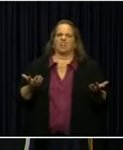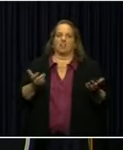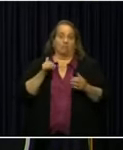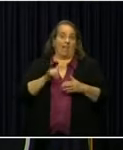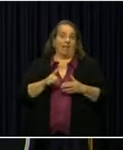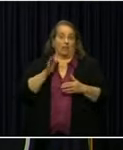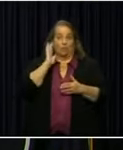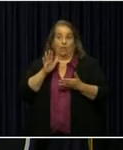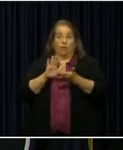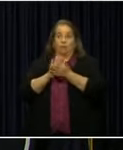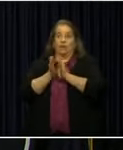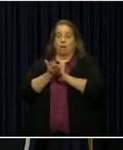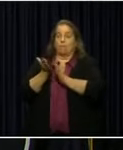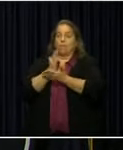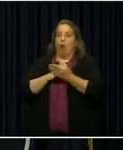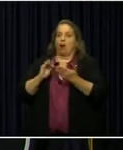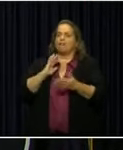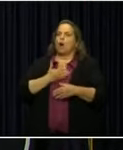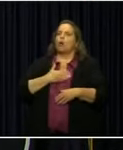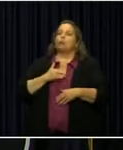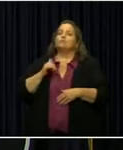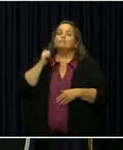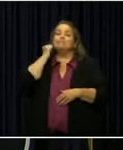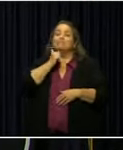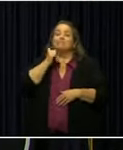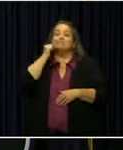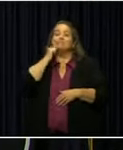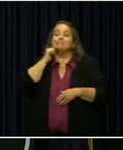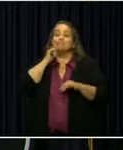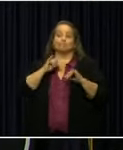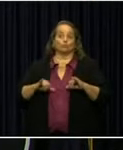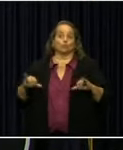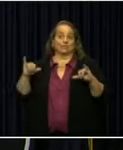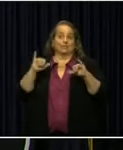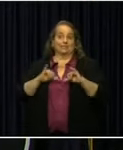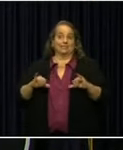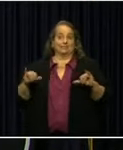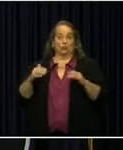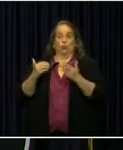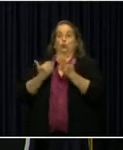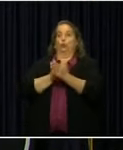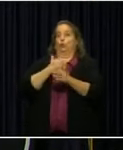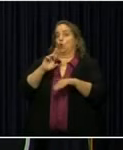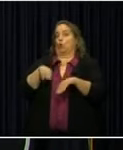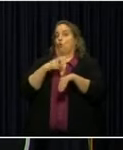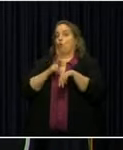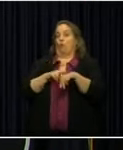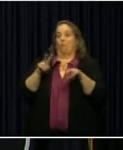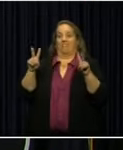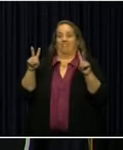UP TO THE FEDERAL GOVERNMENT. IN ORDER FOR THIS PLAN TO WORK, AND AGAIN THERE'S NO POLITICS IN THIS, THIS IS THE FEDERALMENT